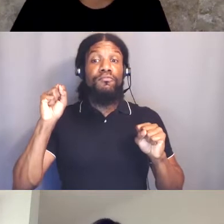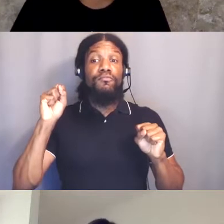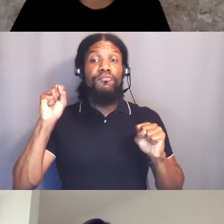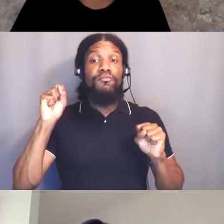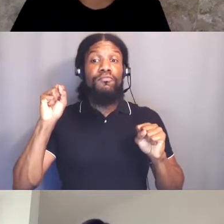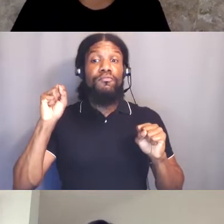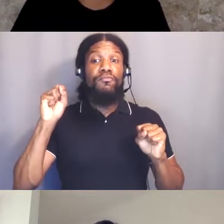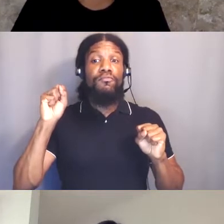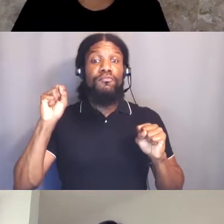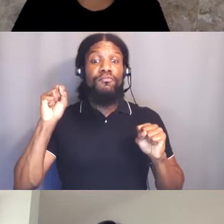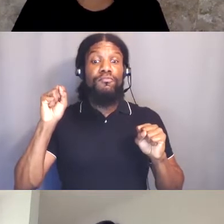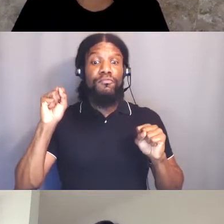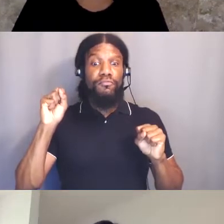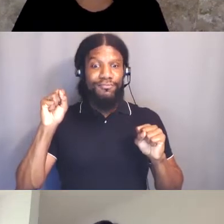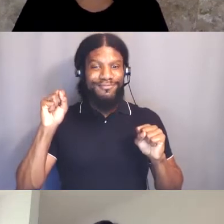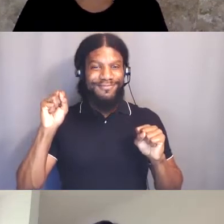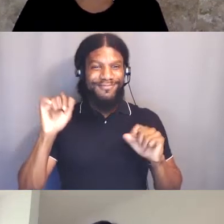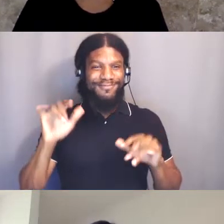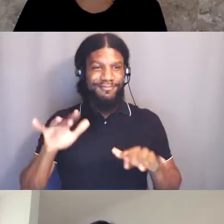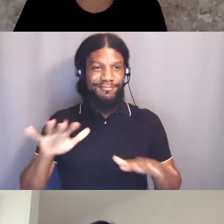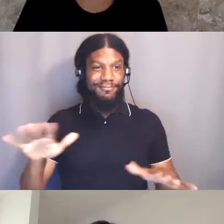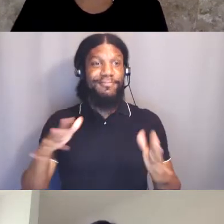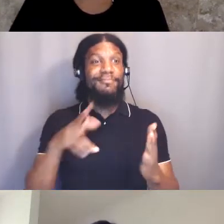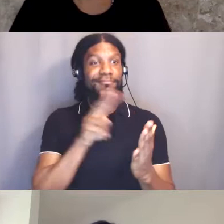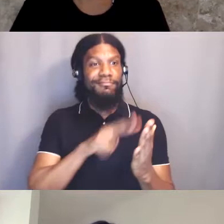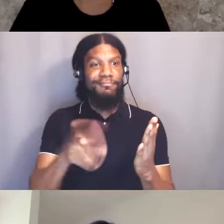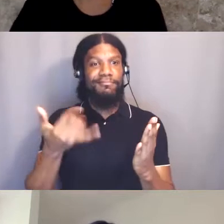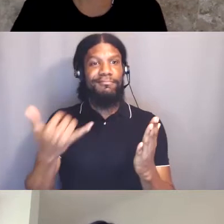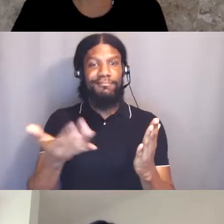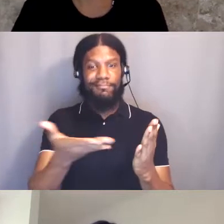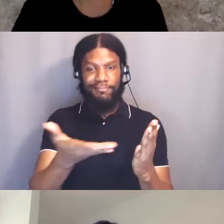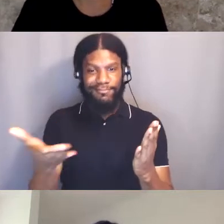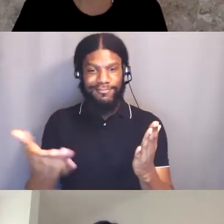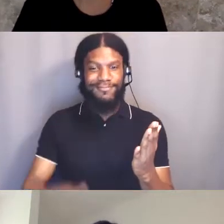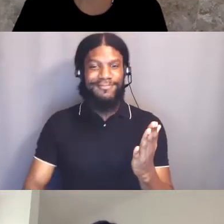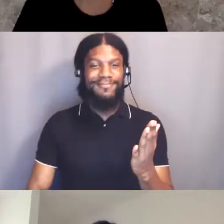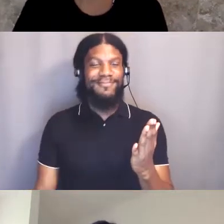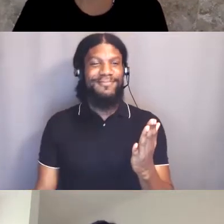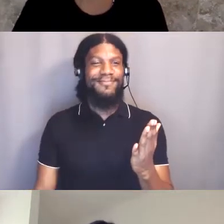We pay homage to those who were stolen from Africa placed in -------, falsely named as chattel